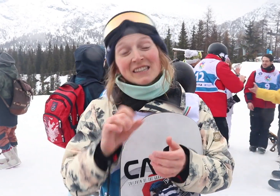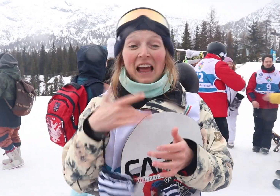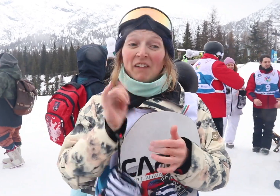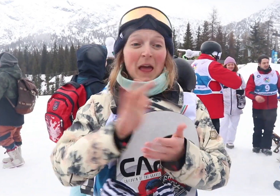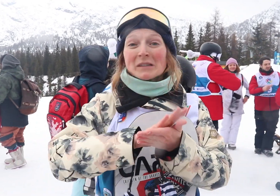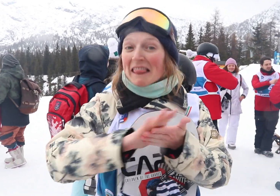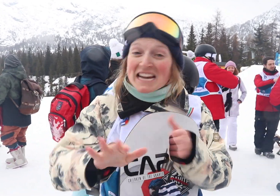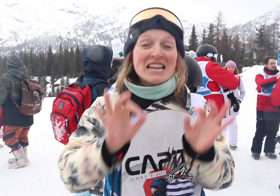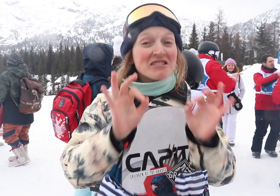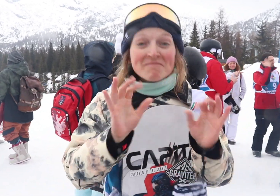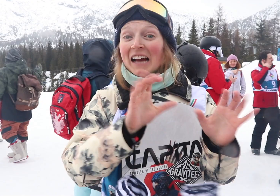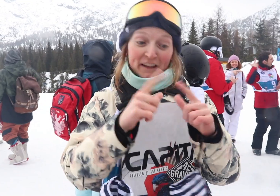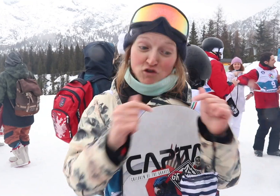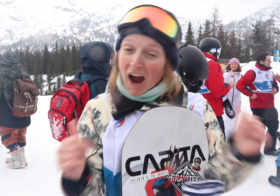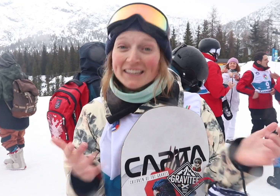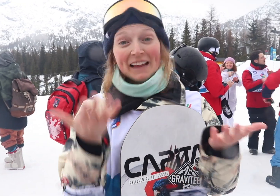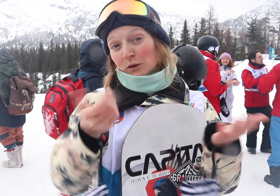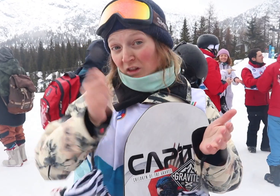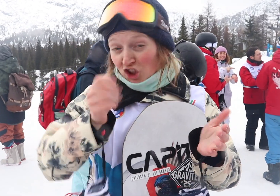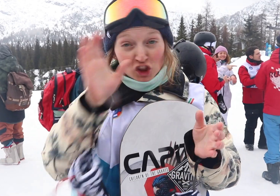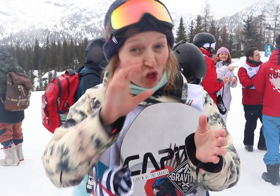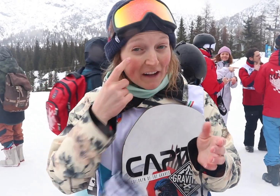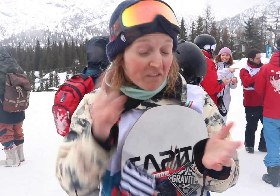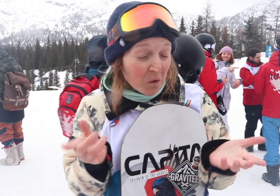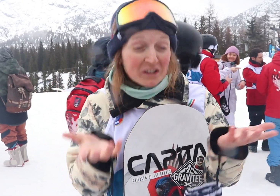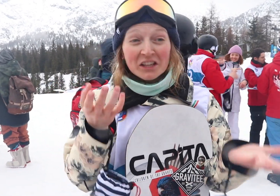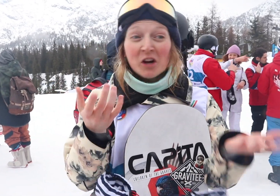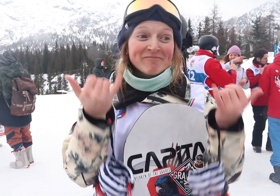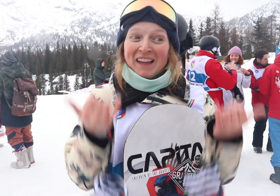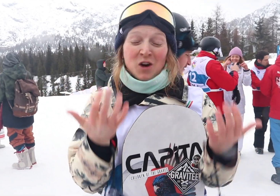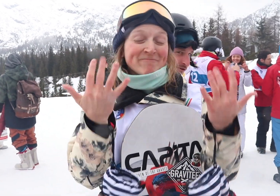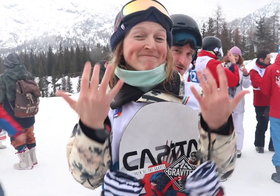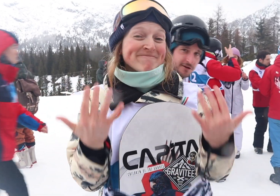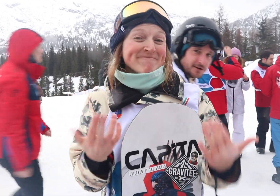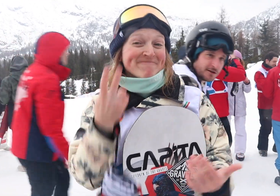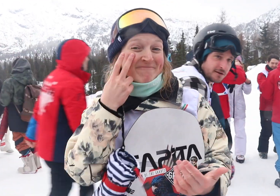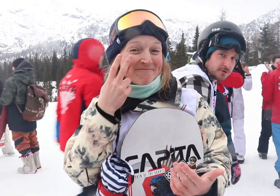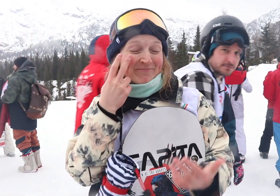I felt like they were clean and I did a variety of tricks which is what the judges are looking for so now I can only wait and see.